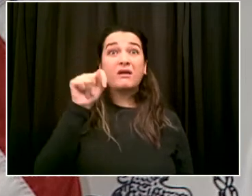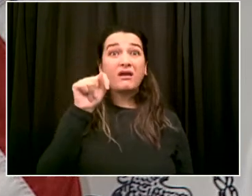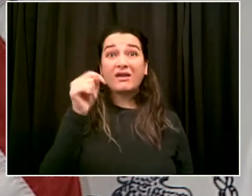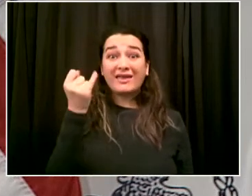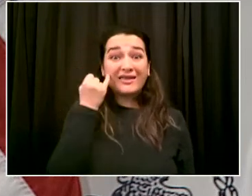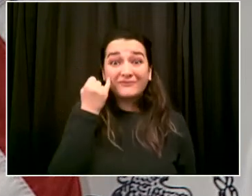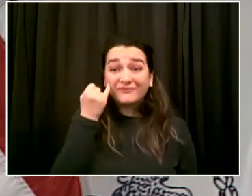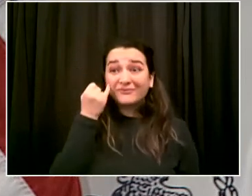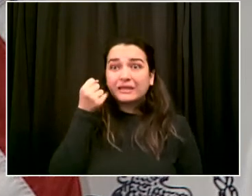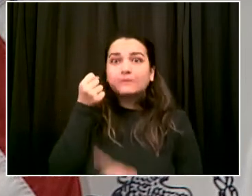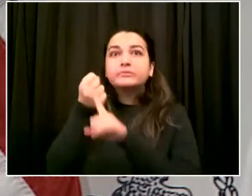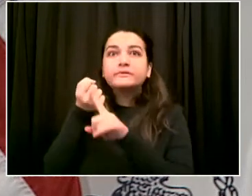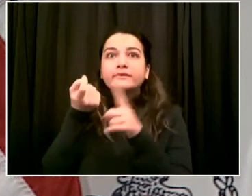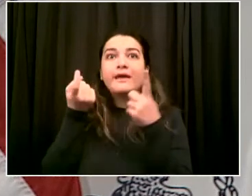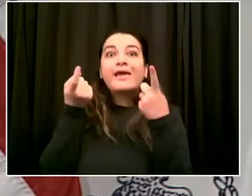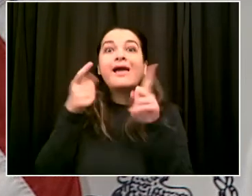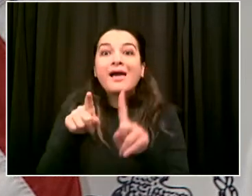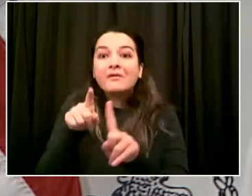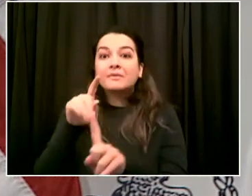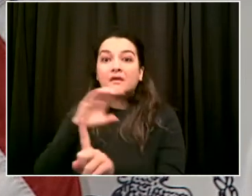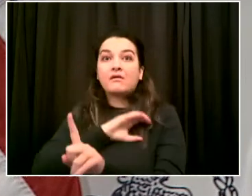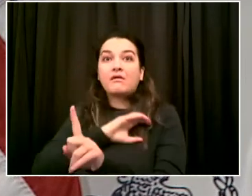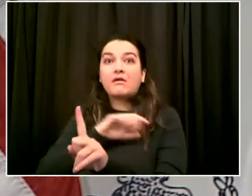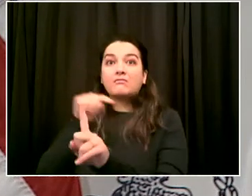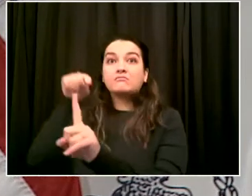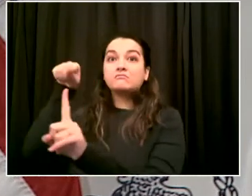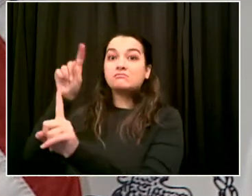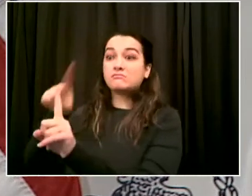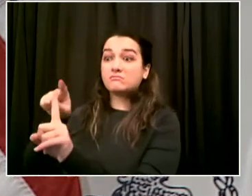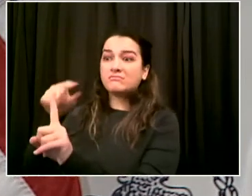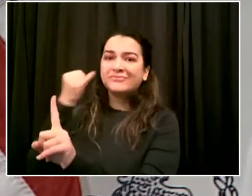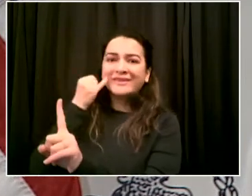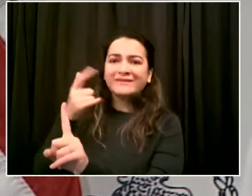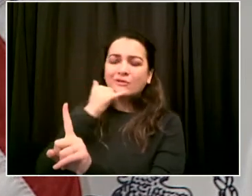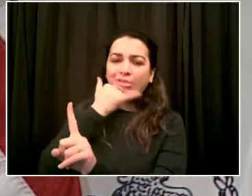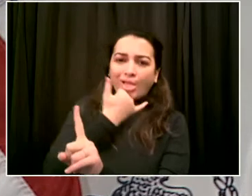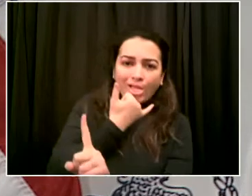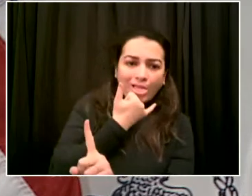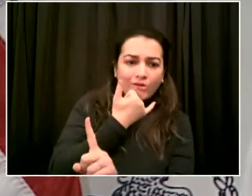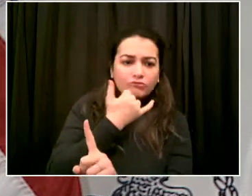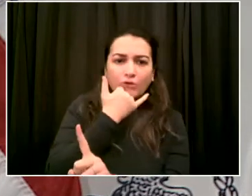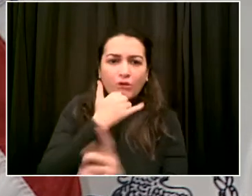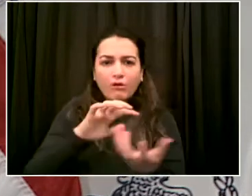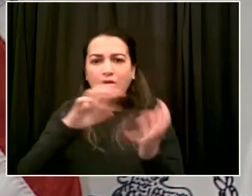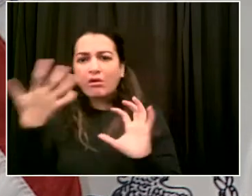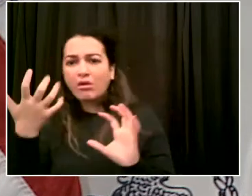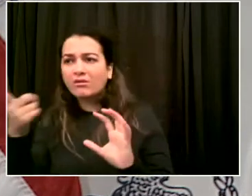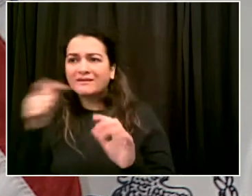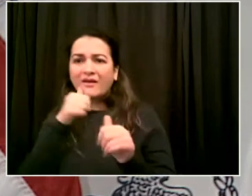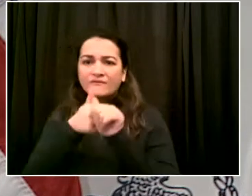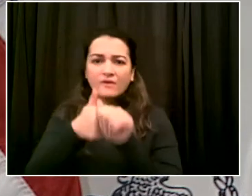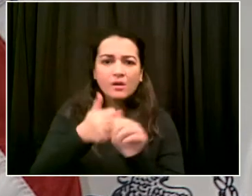OUR OFFICERS DO THE JOB AND DDO IT WELL. SOME OFFICERS DO THE WRONG THING WHEN THEY DO THE WRONG THING ONE OF THE THINGS COMMUNITIES DEMAND IS FAIRNESS AND COCOEQNSUENCES.